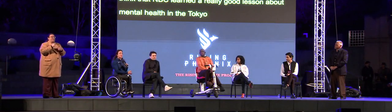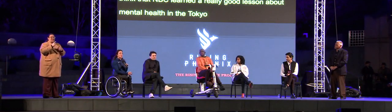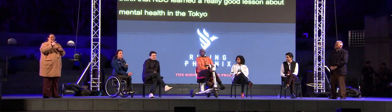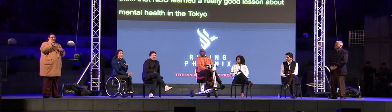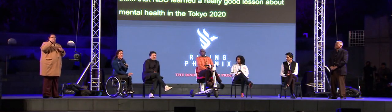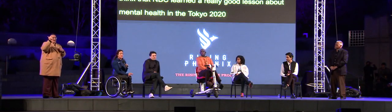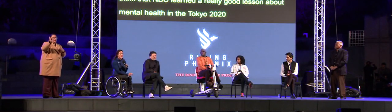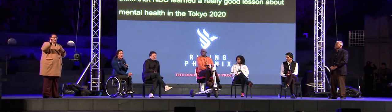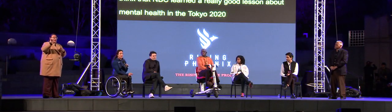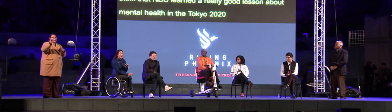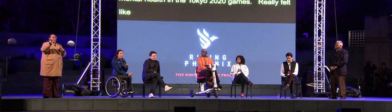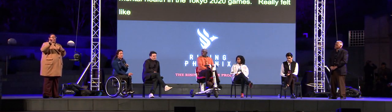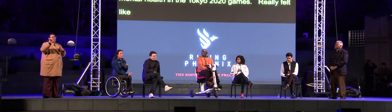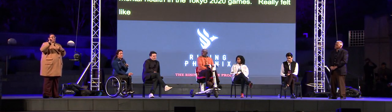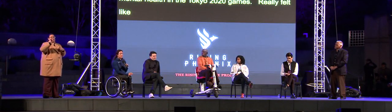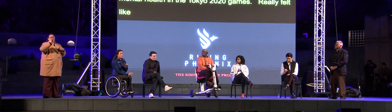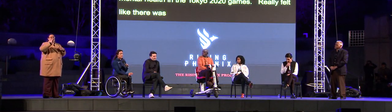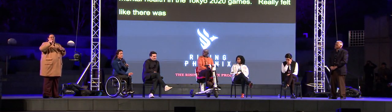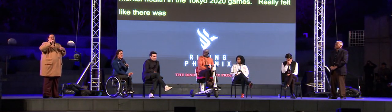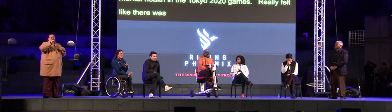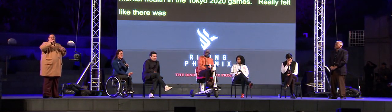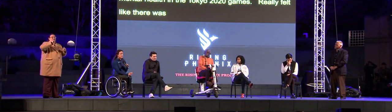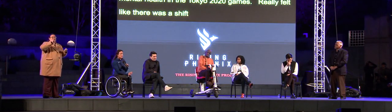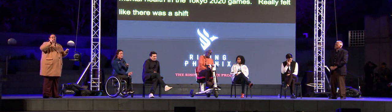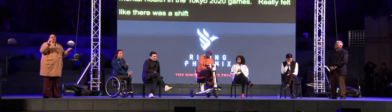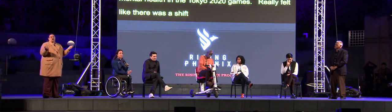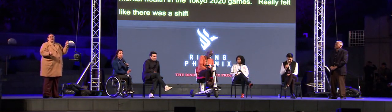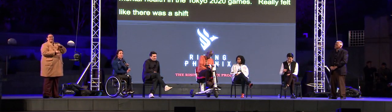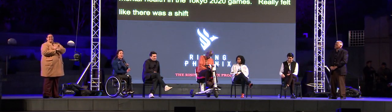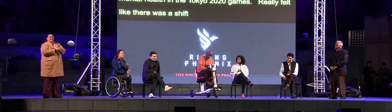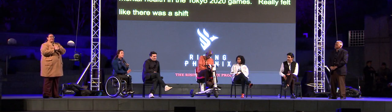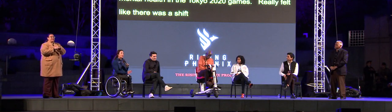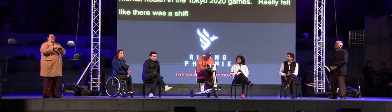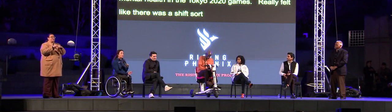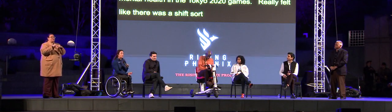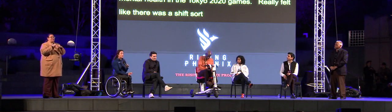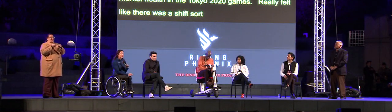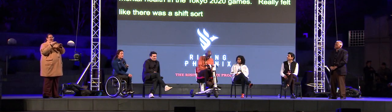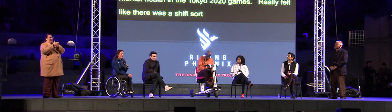was a shift after that moment.